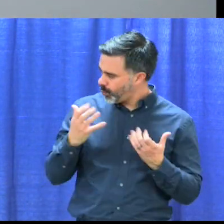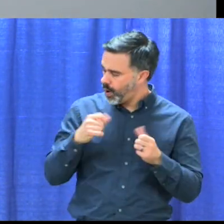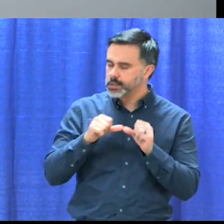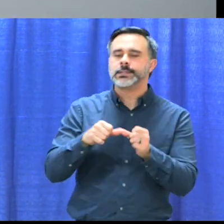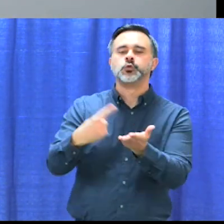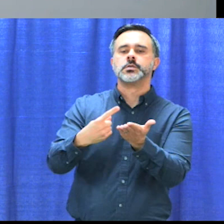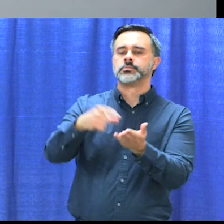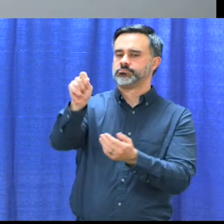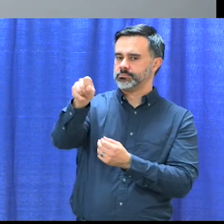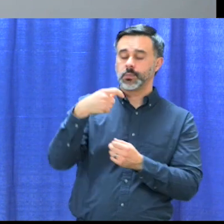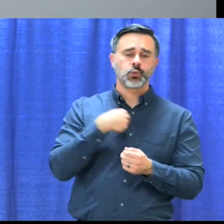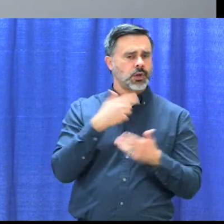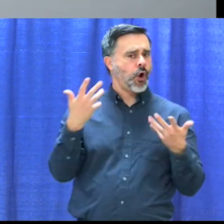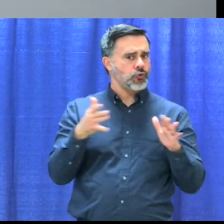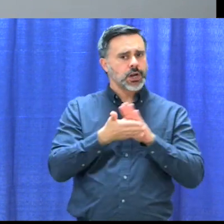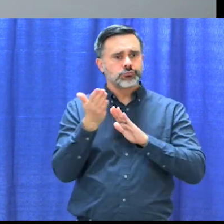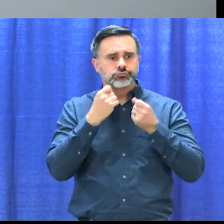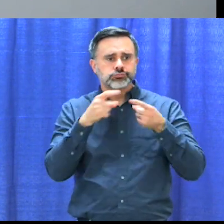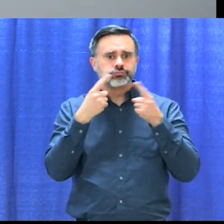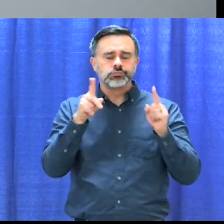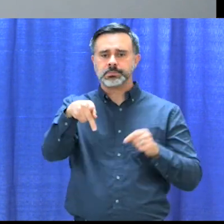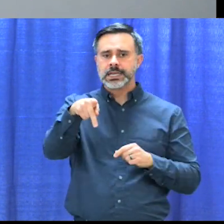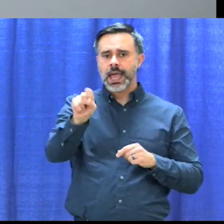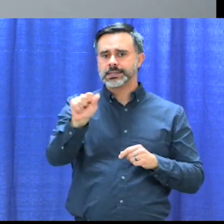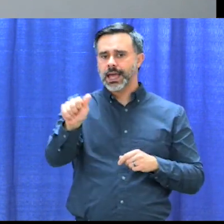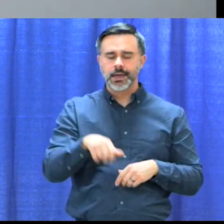We are running PSAs, we are on social media promoting this, we are working with school